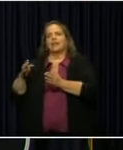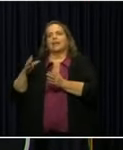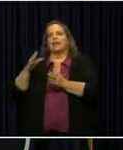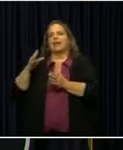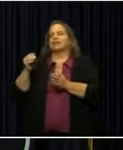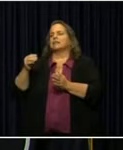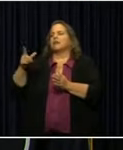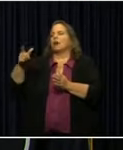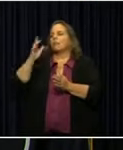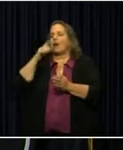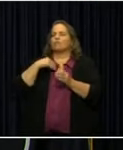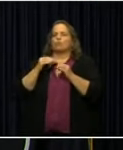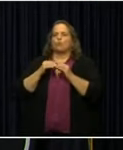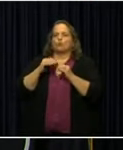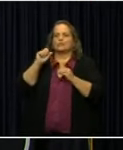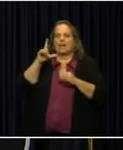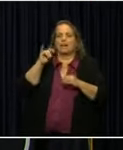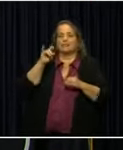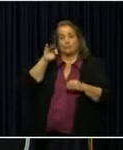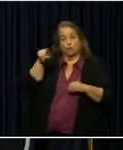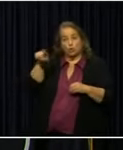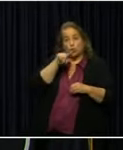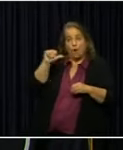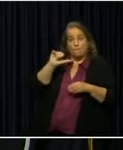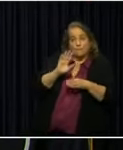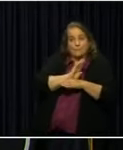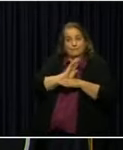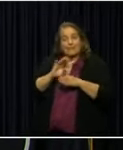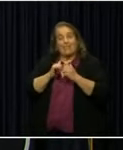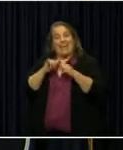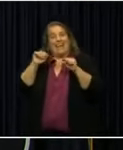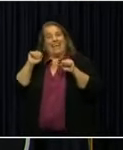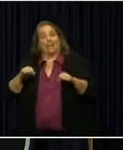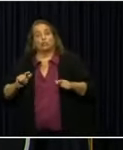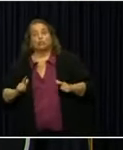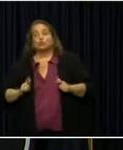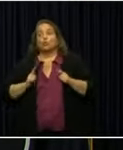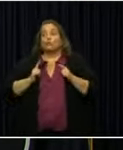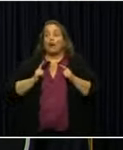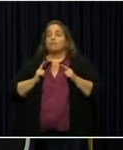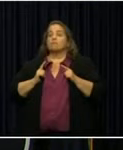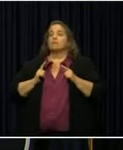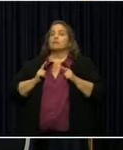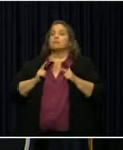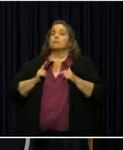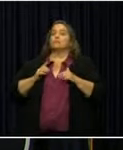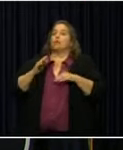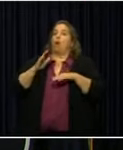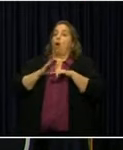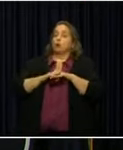THIS COMES OUT OUR VULNERABLE INDIVIDUALS. LOOK AT THE WORDS THE WHITE HOUSE IS USING.